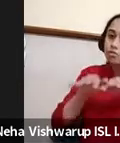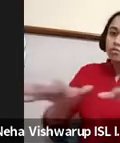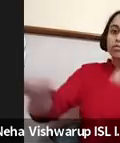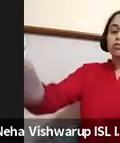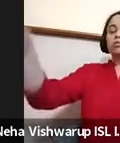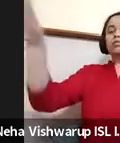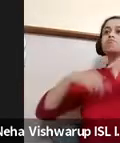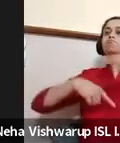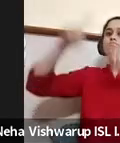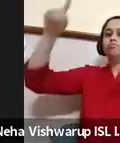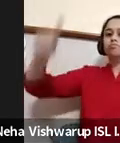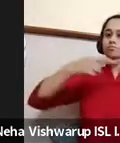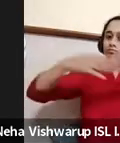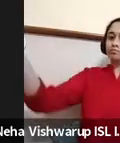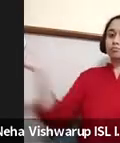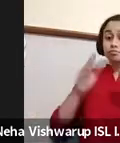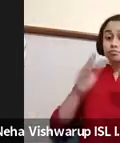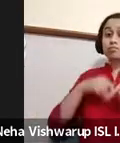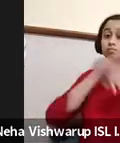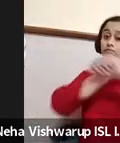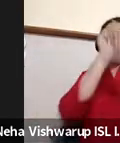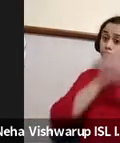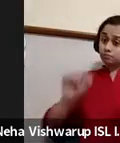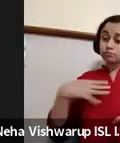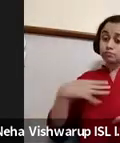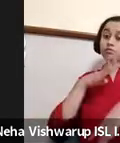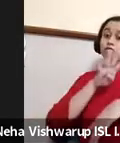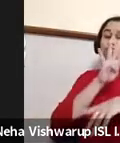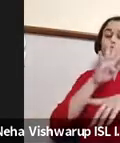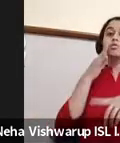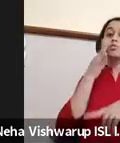structured around what we considered the four main types of images that sitters commissioned from